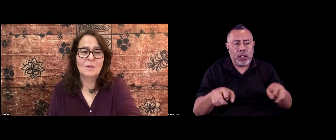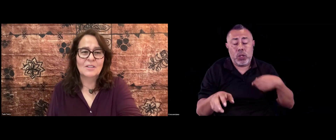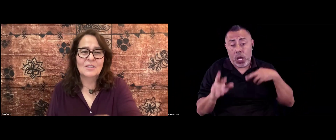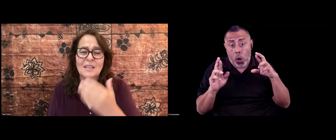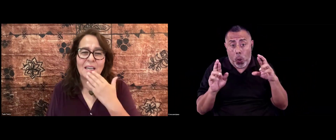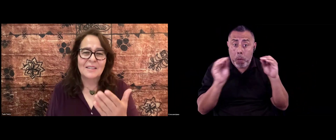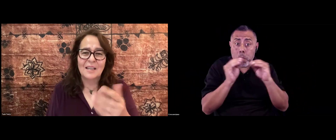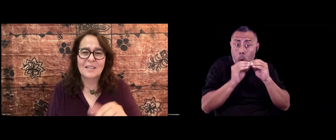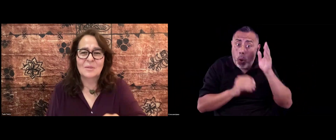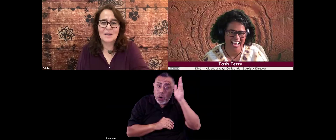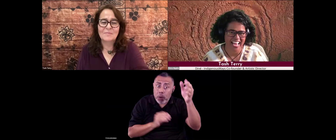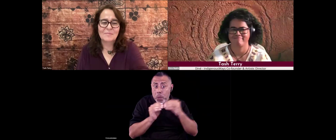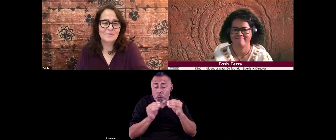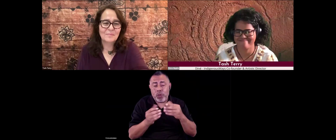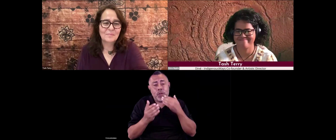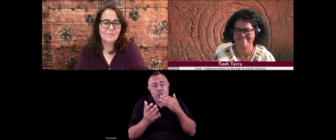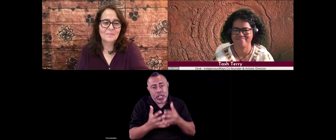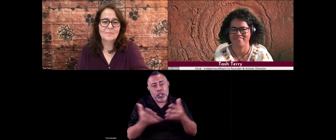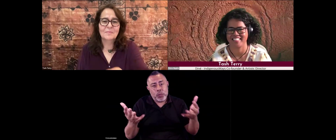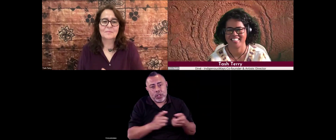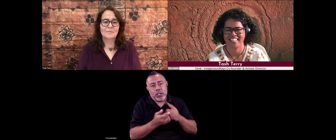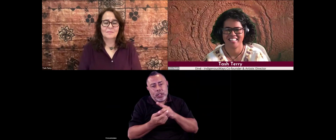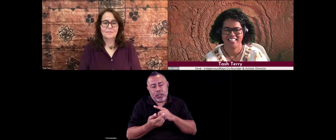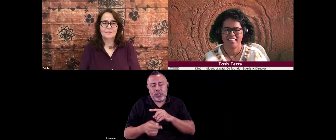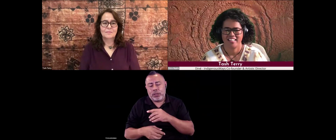Thank you very much. Yeah.